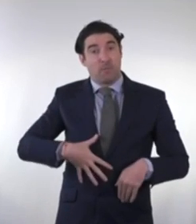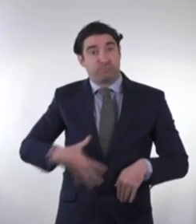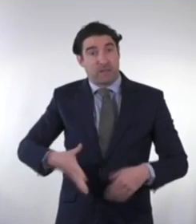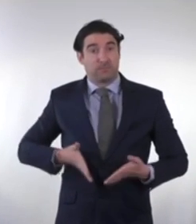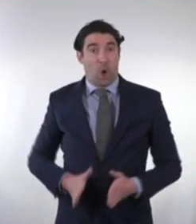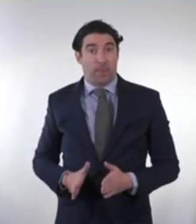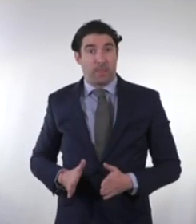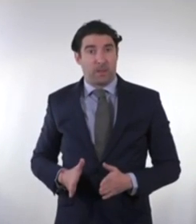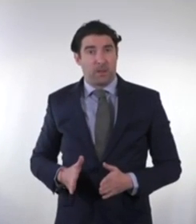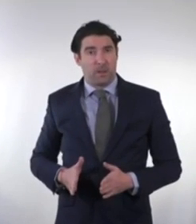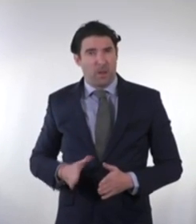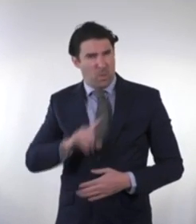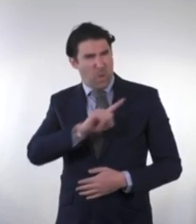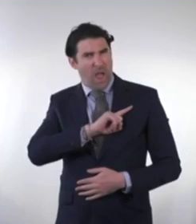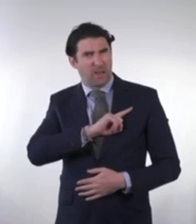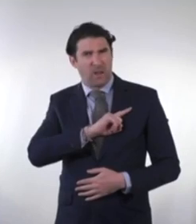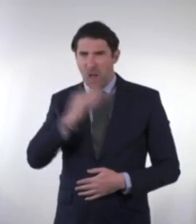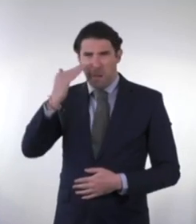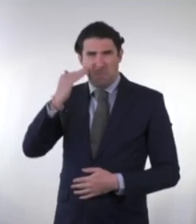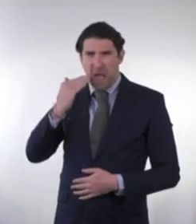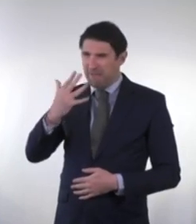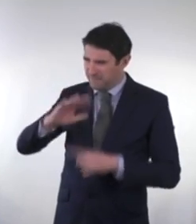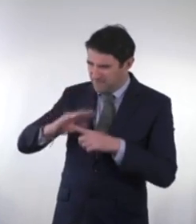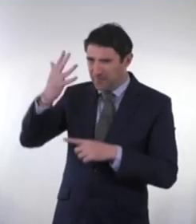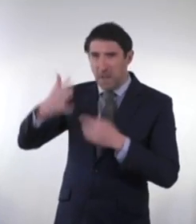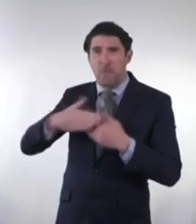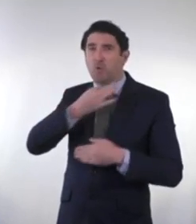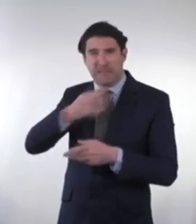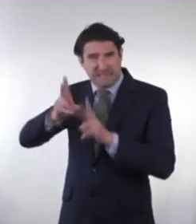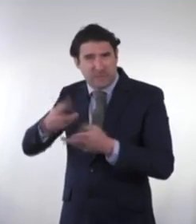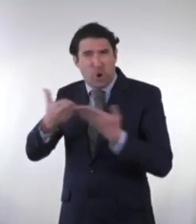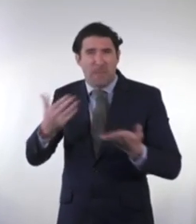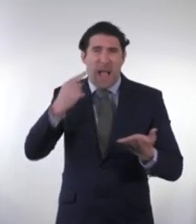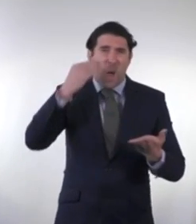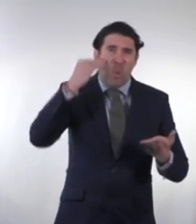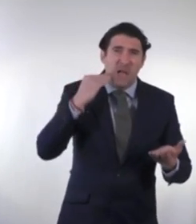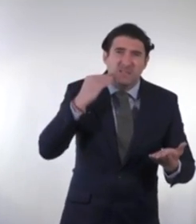Minister commit to investing in the heart of our country and fire up the midlands engine?